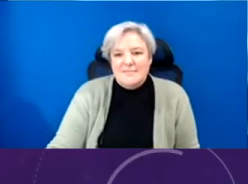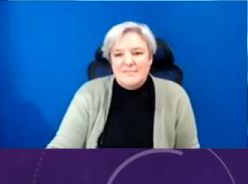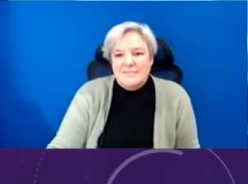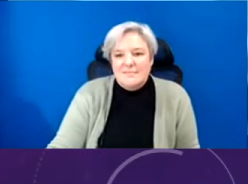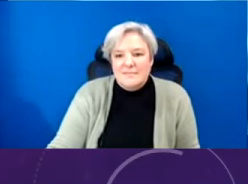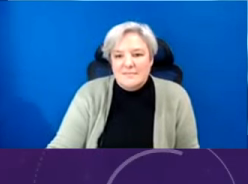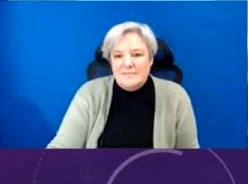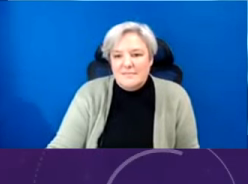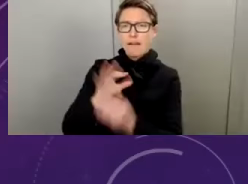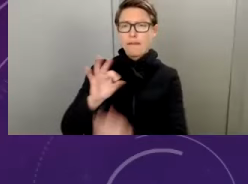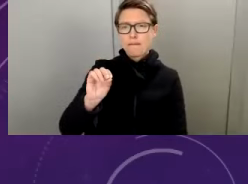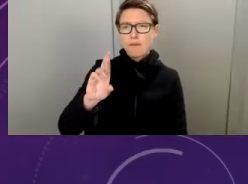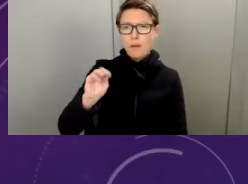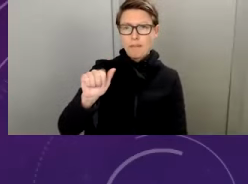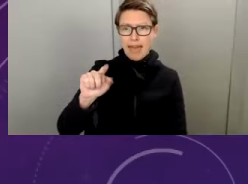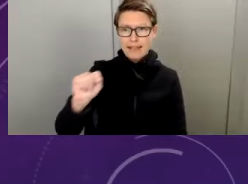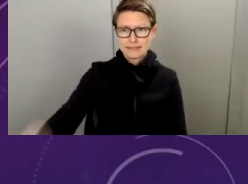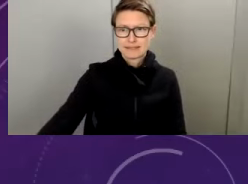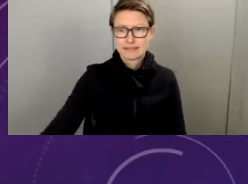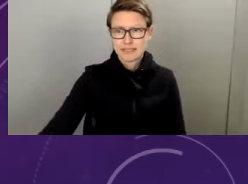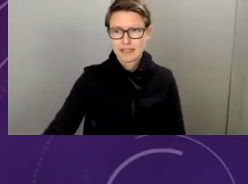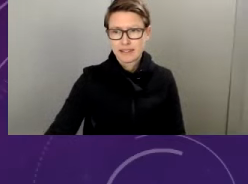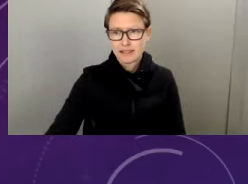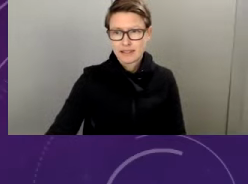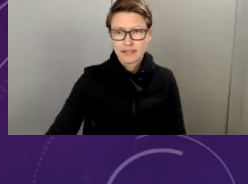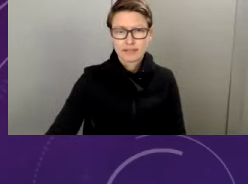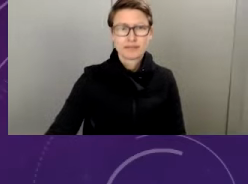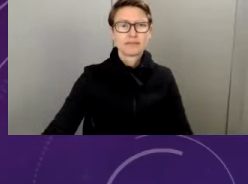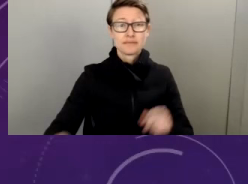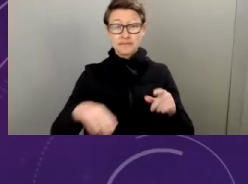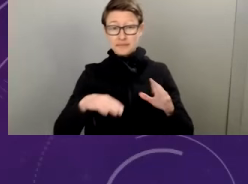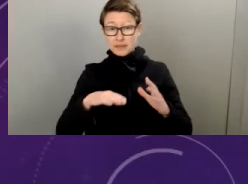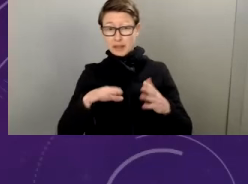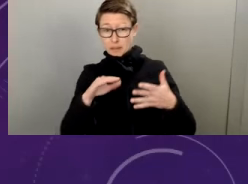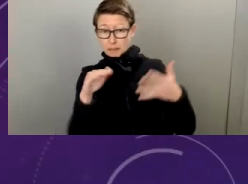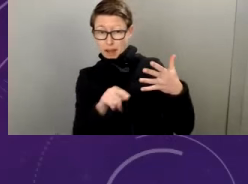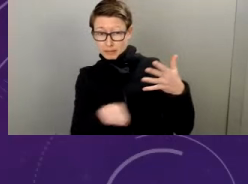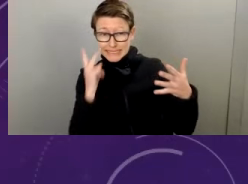Down at the bottom, you'll see that comma separated value box. You need to click on that box.